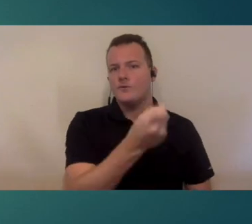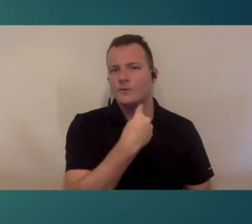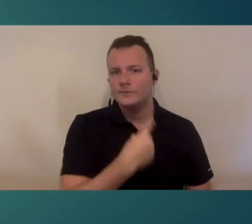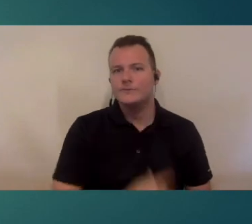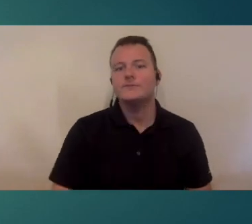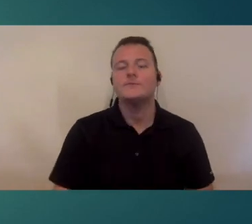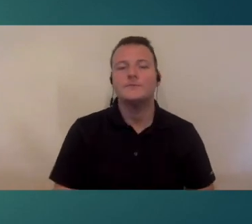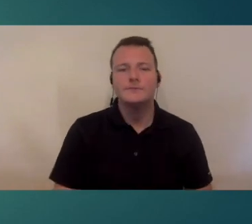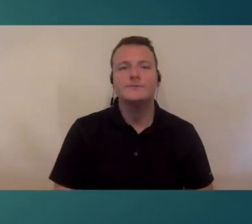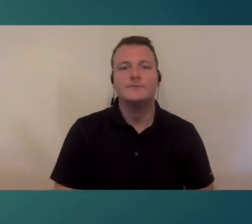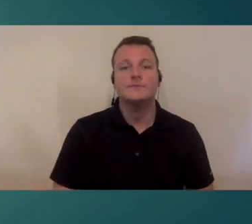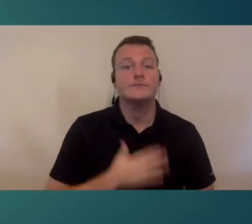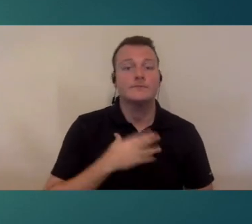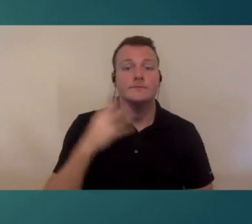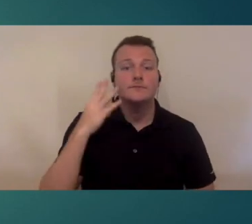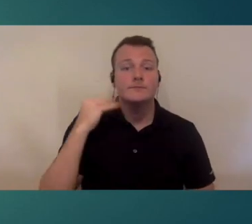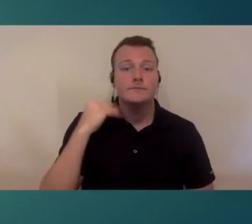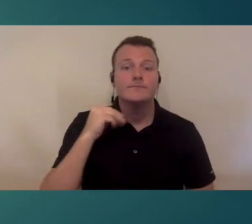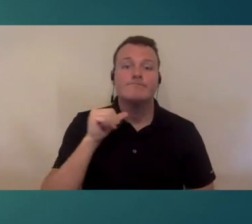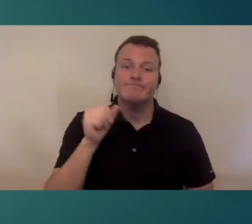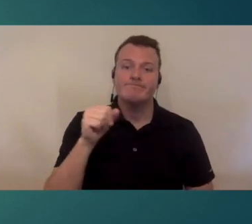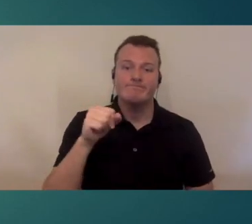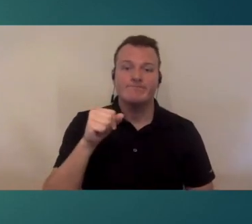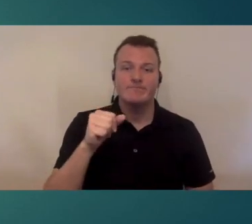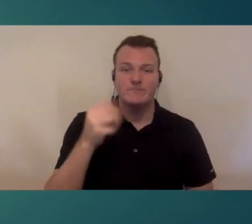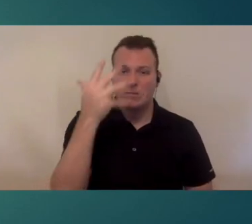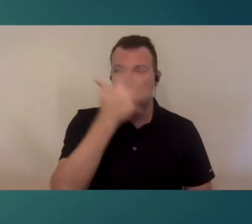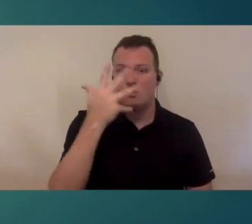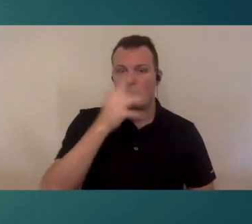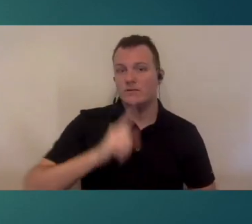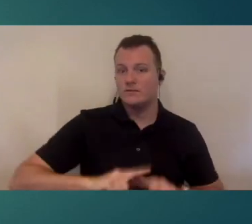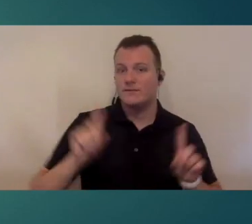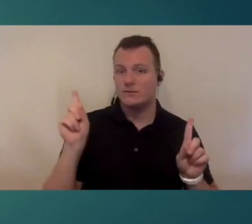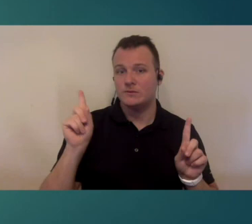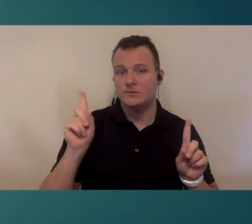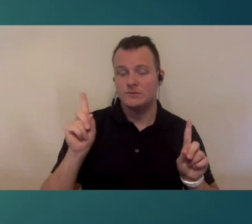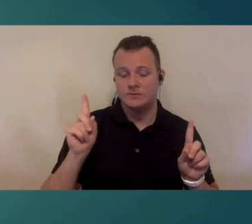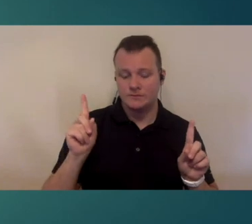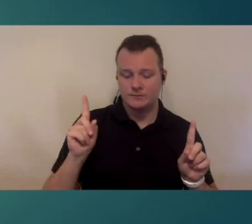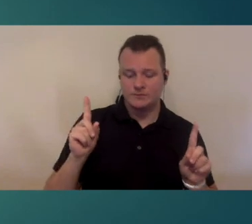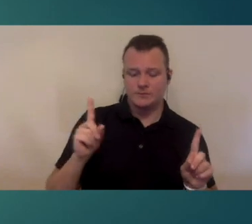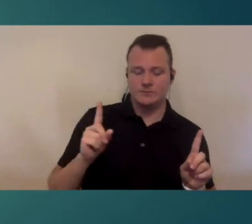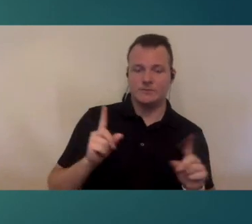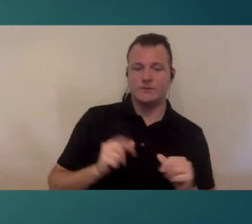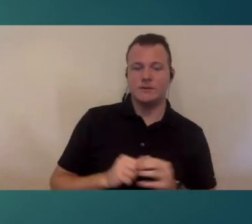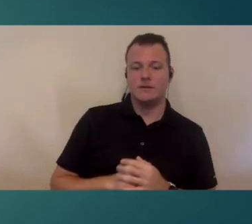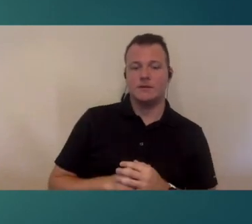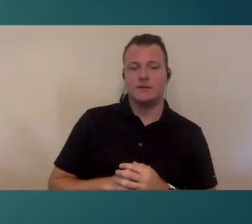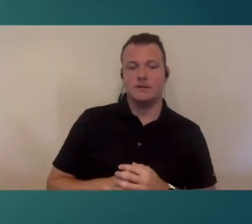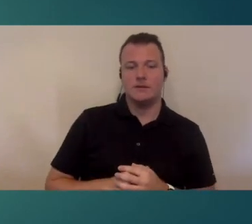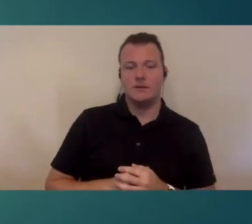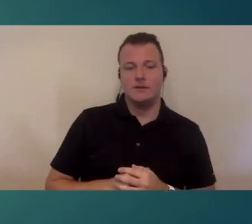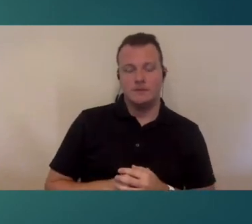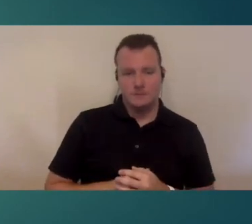And I would say, in my experience, it does look different first and foremost